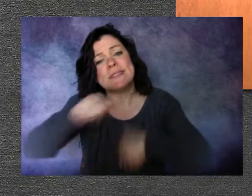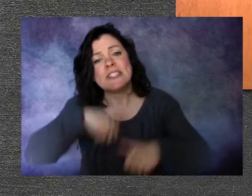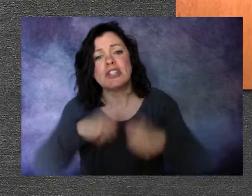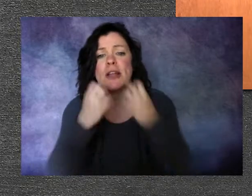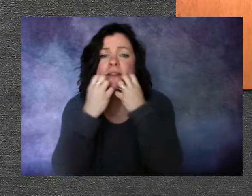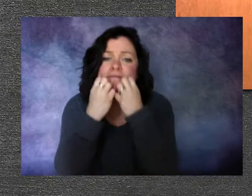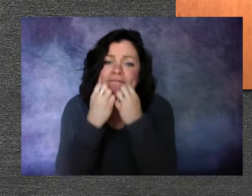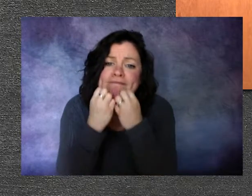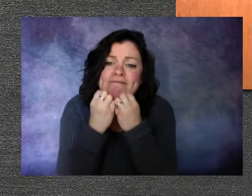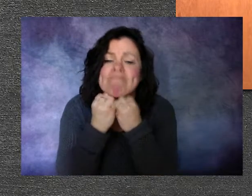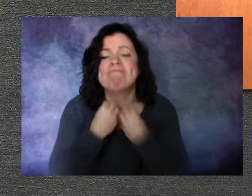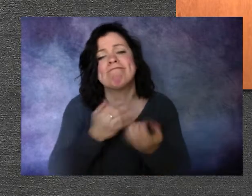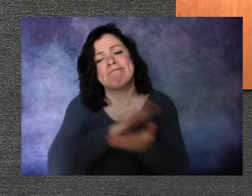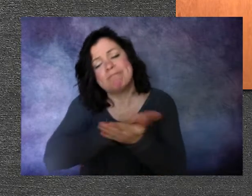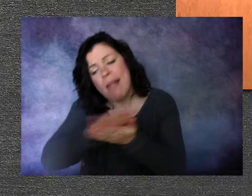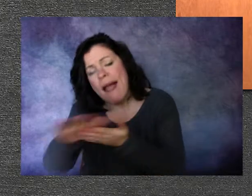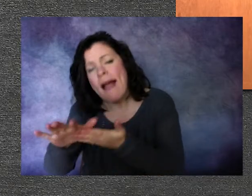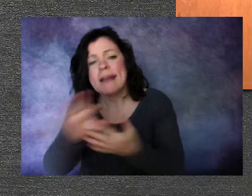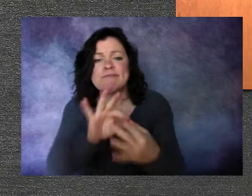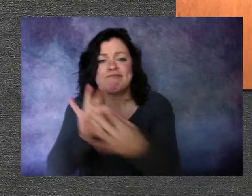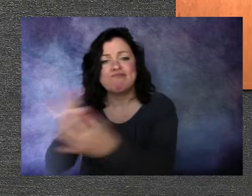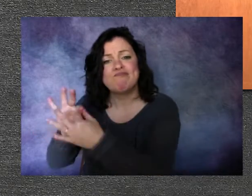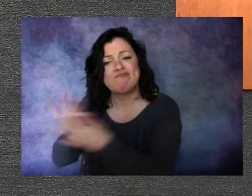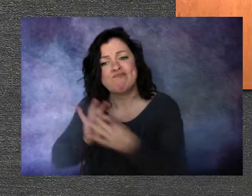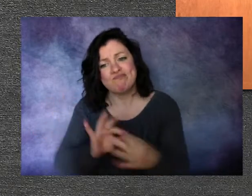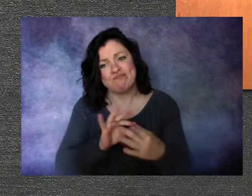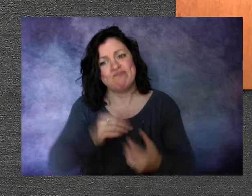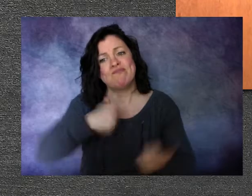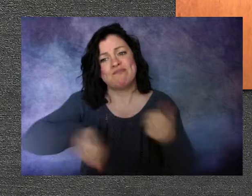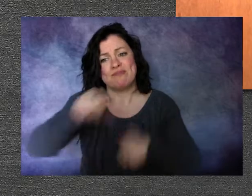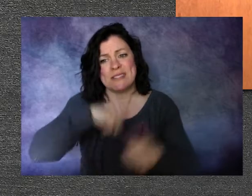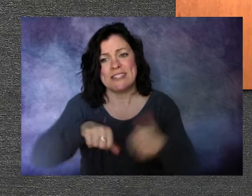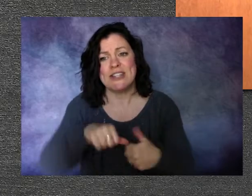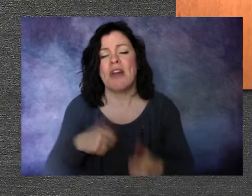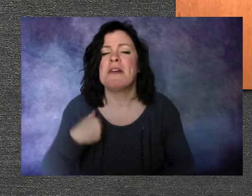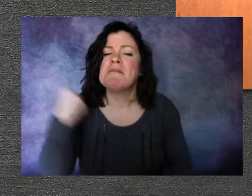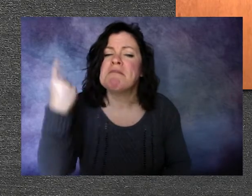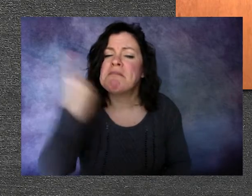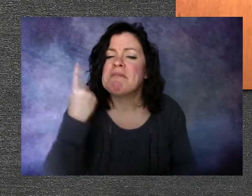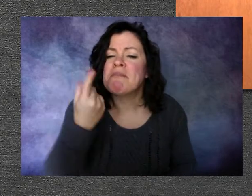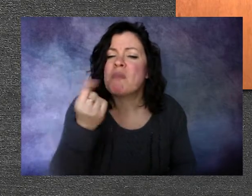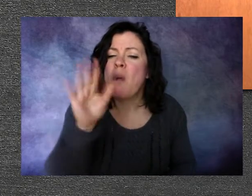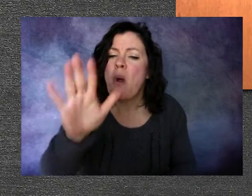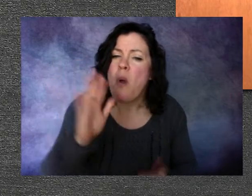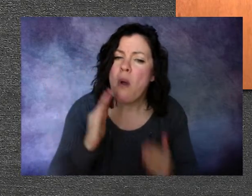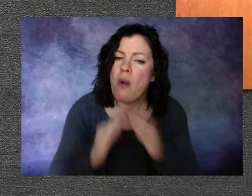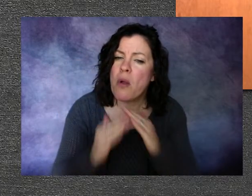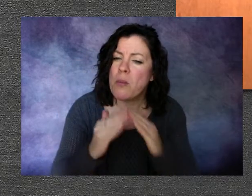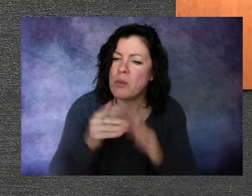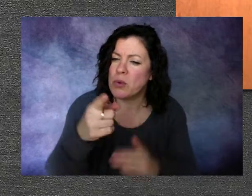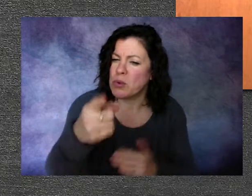and we treat each other nicely. I wonder what is part of your community? Tell your grownup right now.